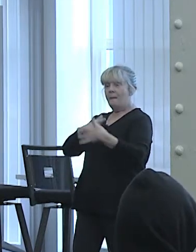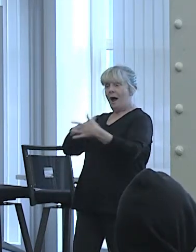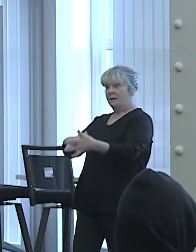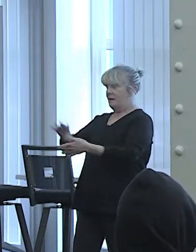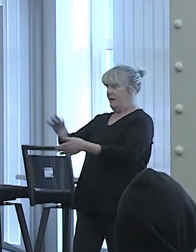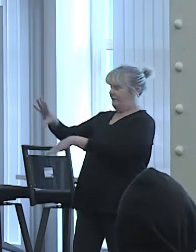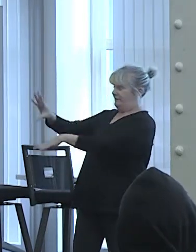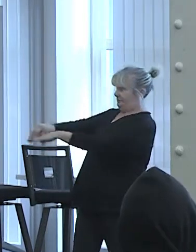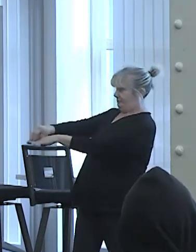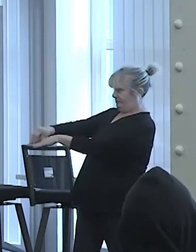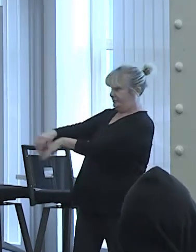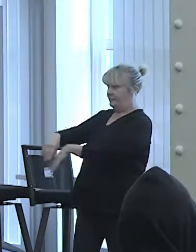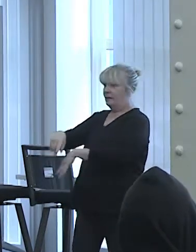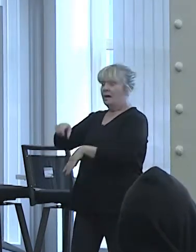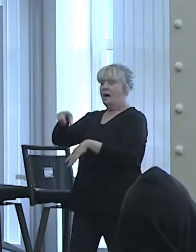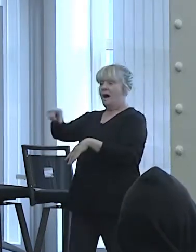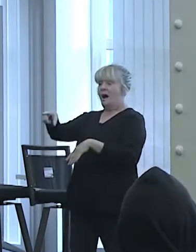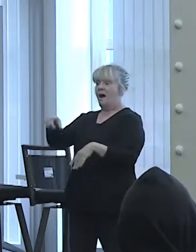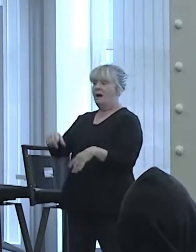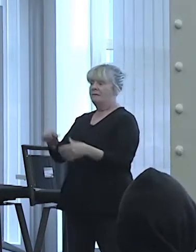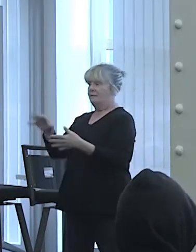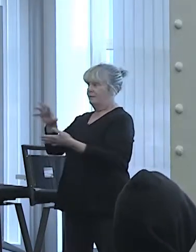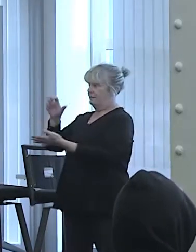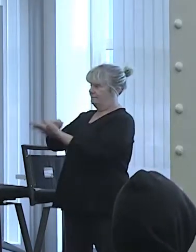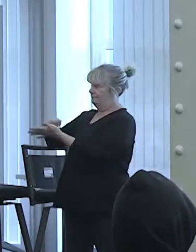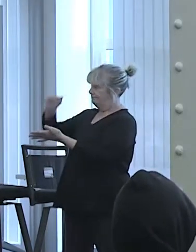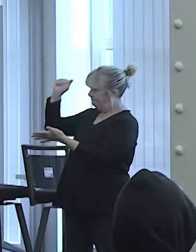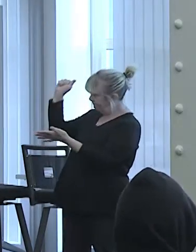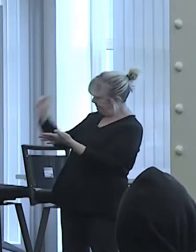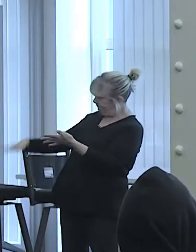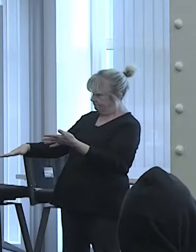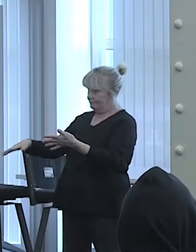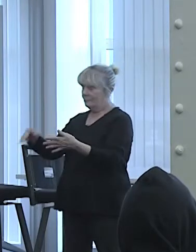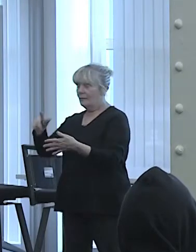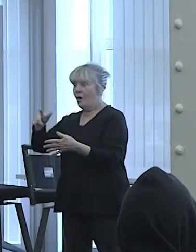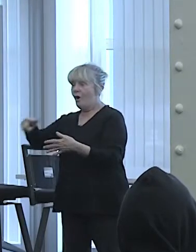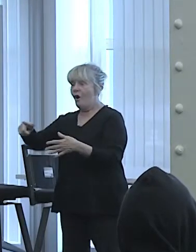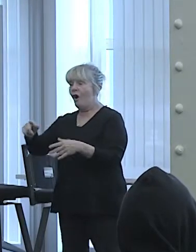patterns of erasure, patterns of invalidating experiences